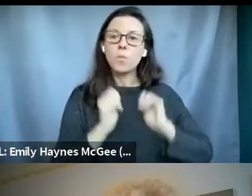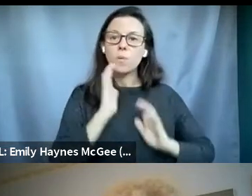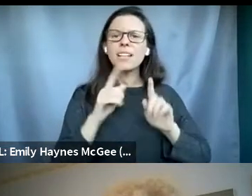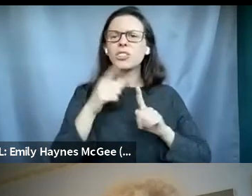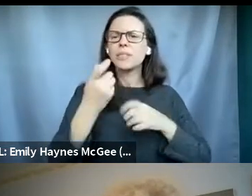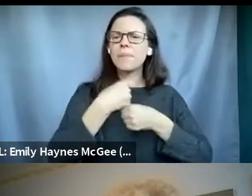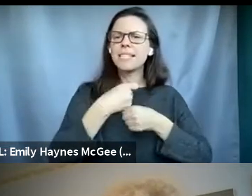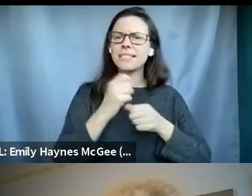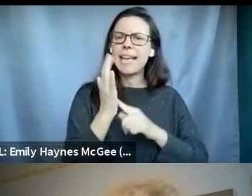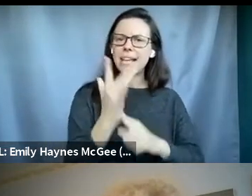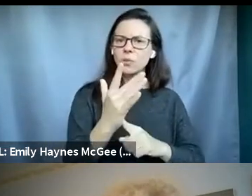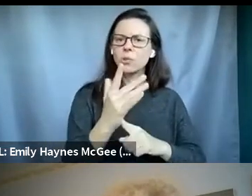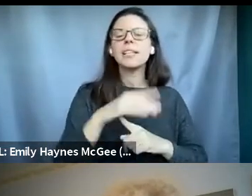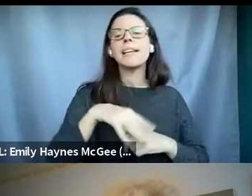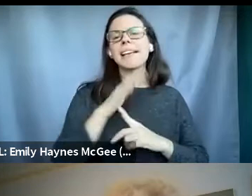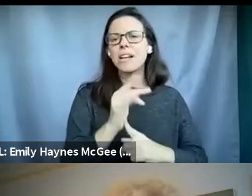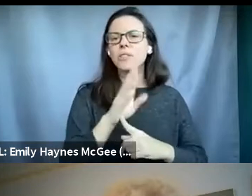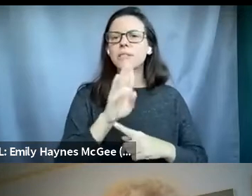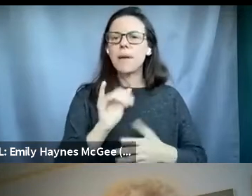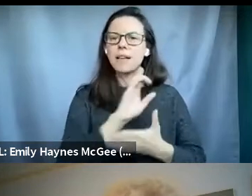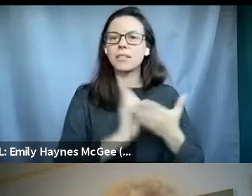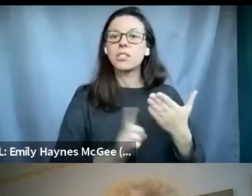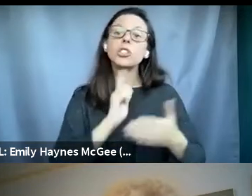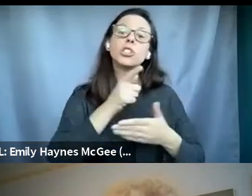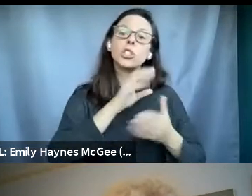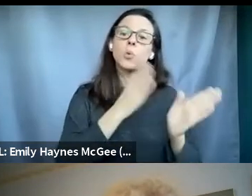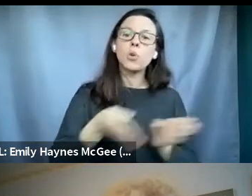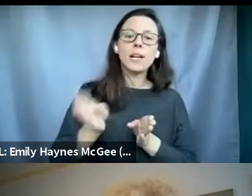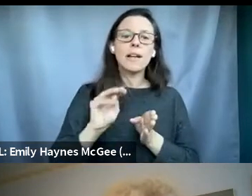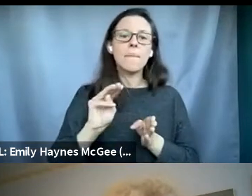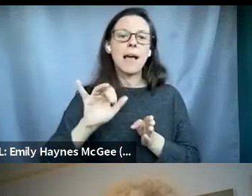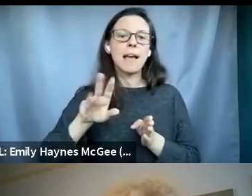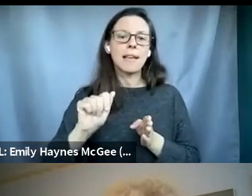candles, and she organized the two years before 2019.